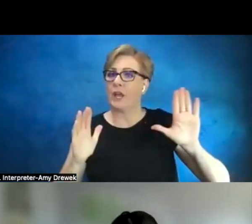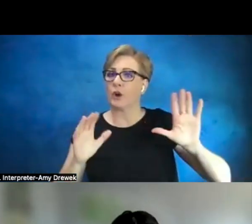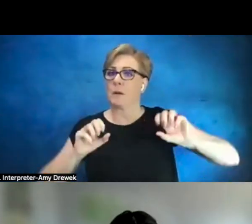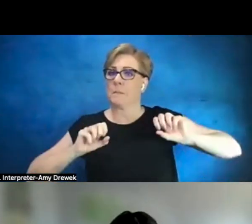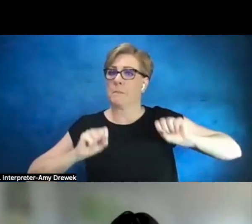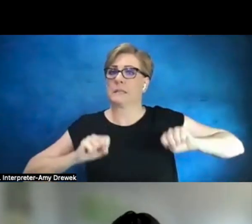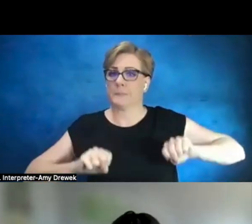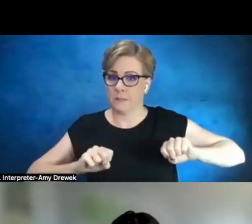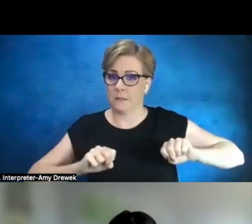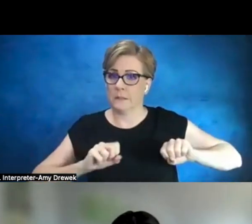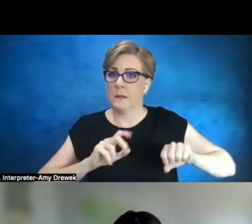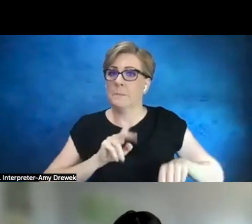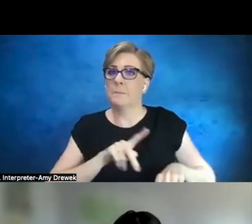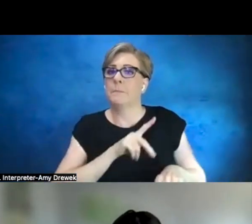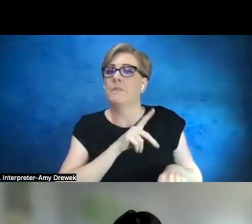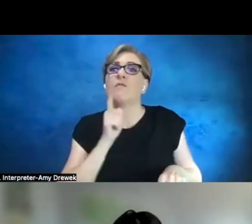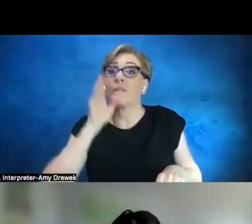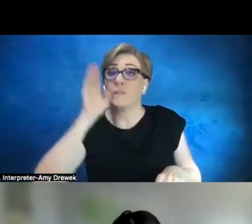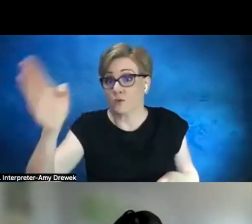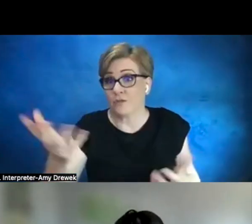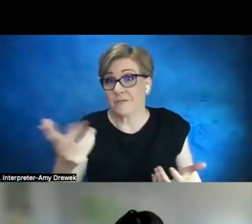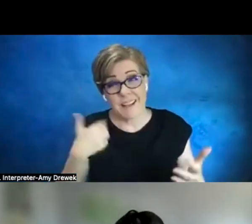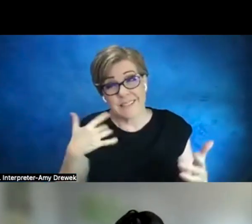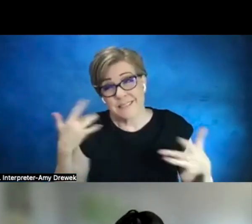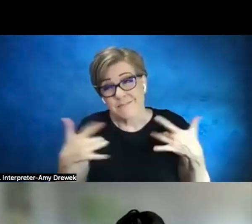I think that's a really wonderful thing, and I'm really excited for the events